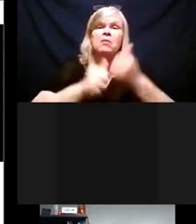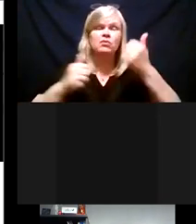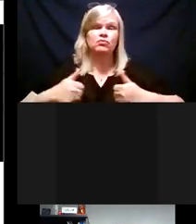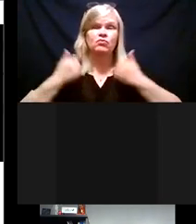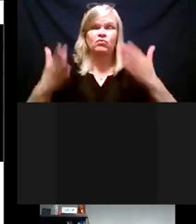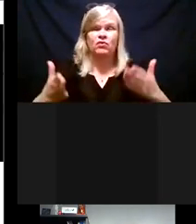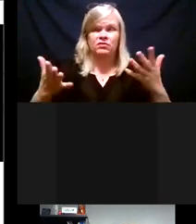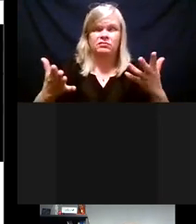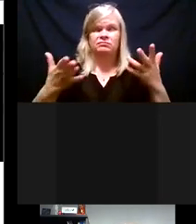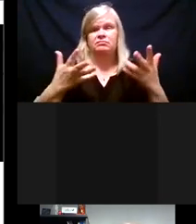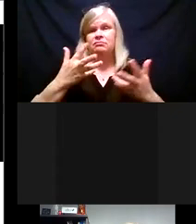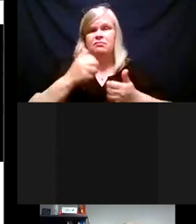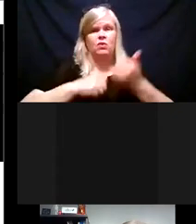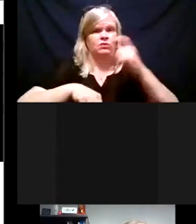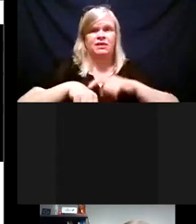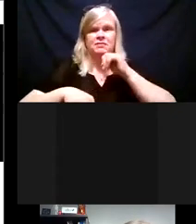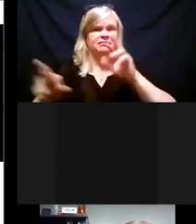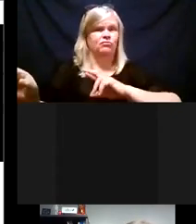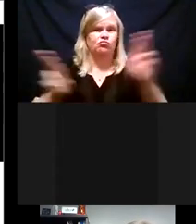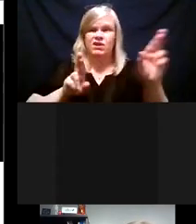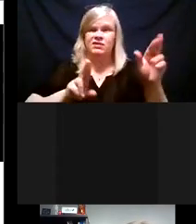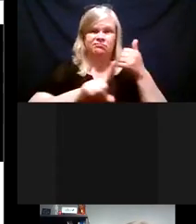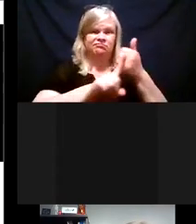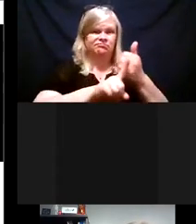GENERALLY SPEAKING, NOT READY EMOTIONALLY TO TACKLE THAT